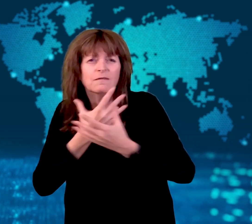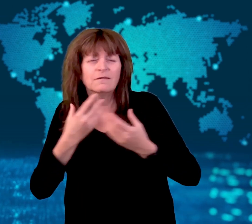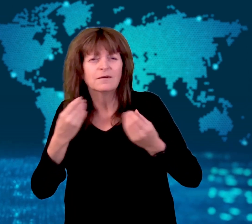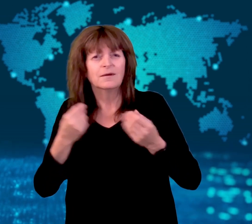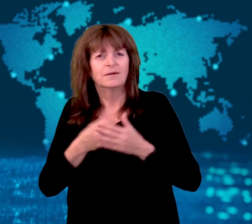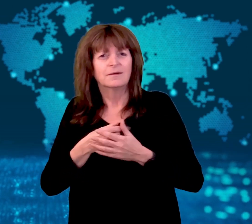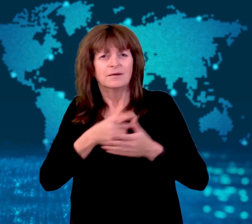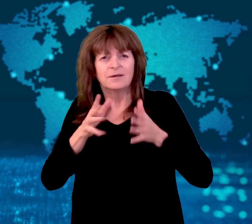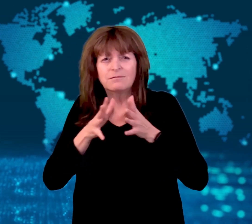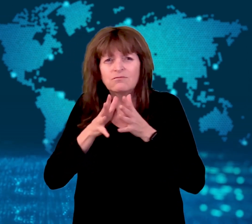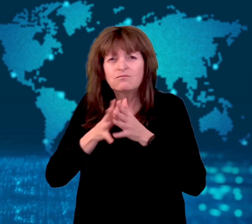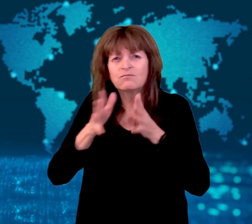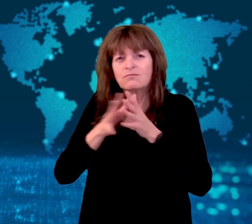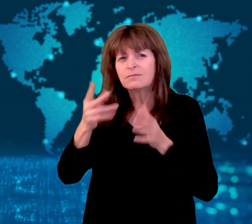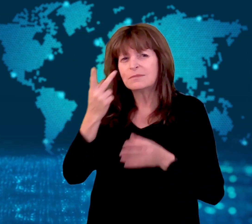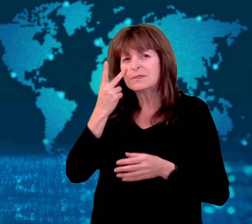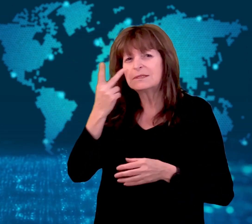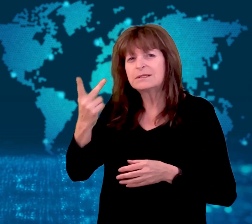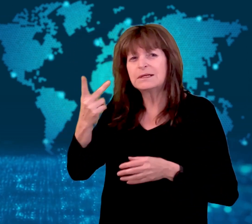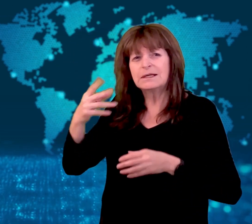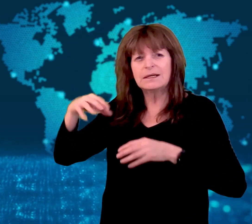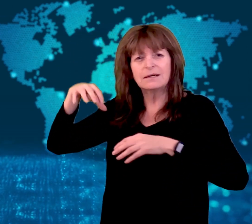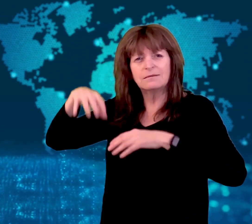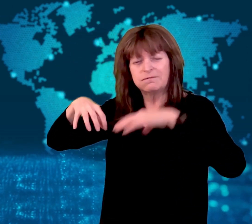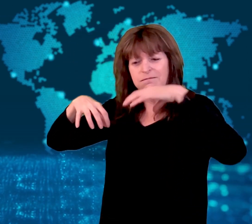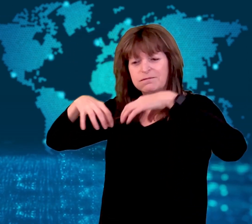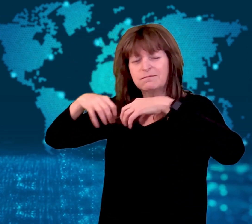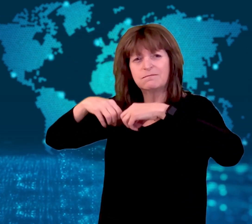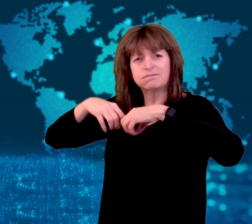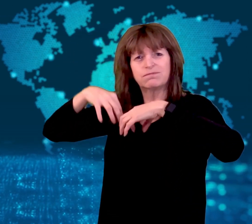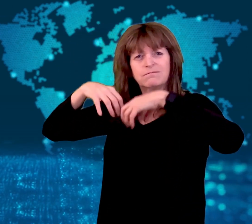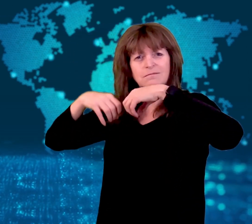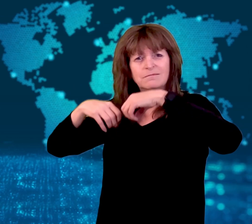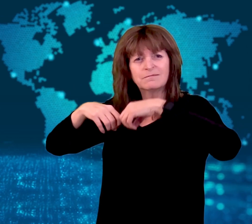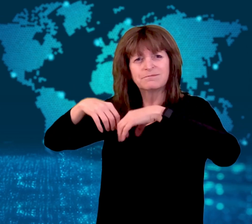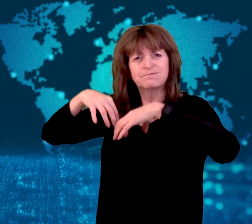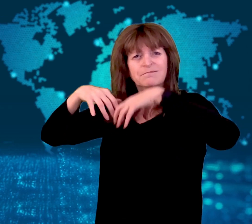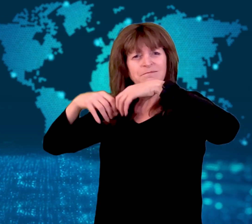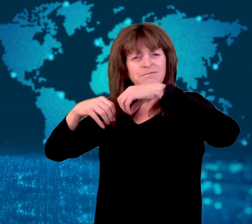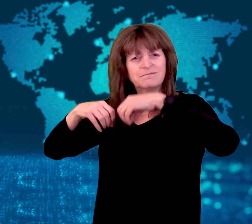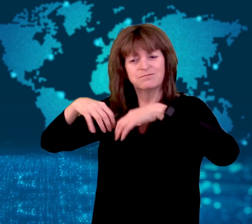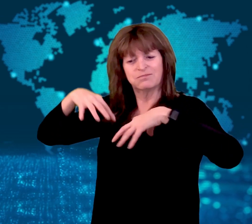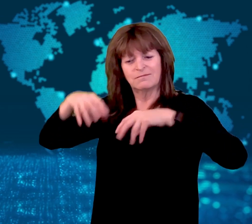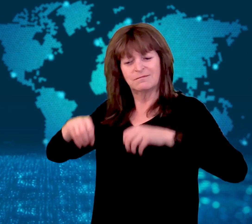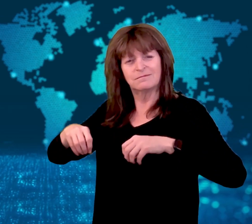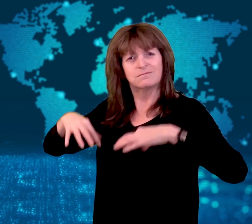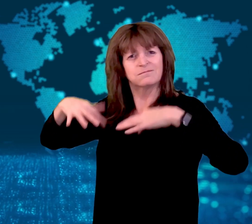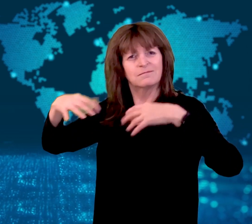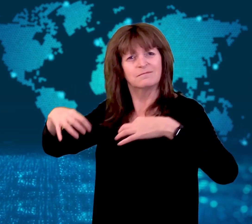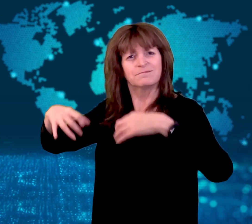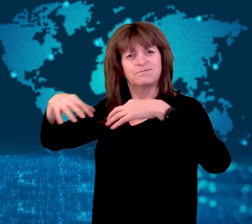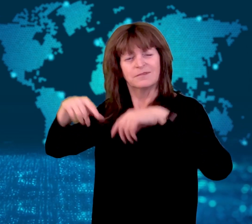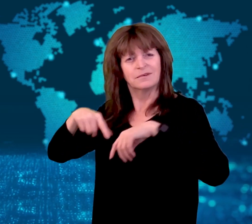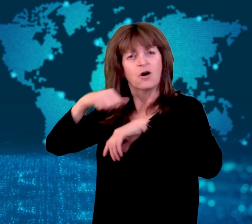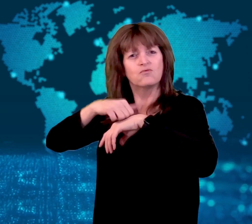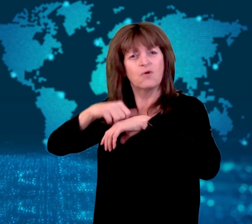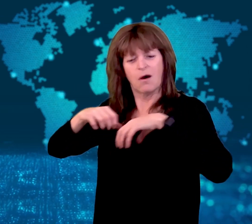He also said there was no volcanic activity.